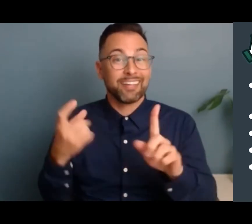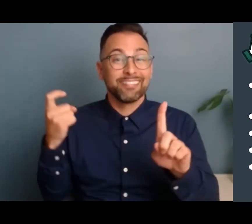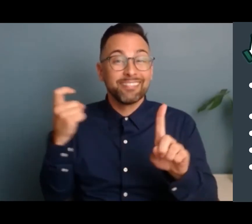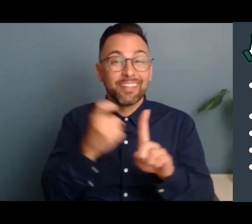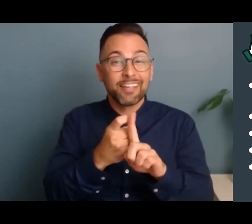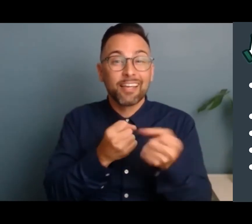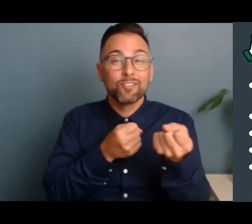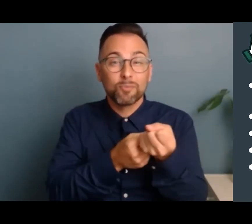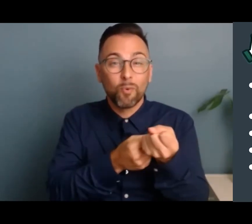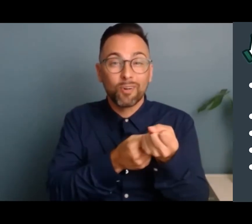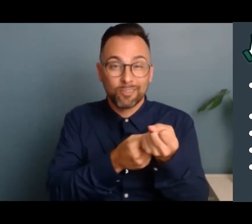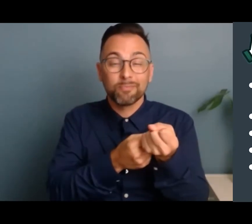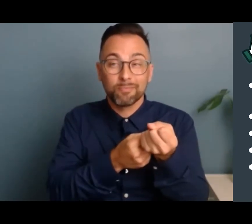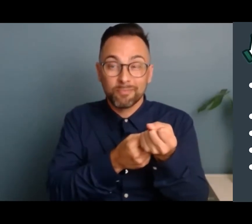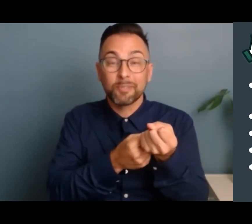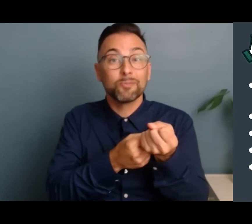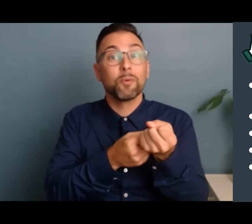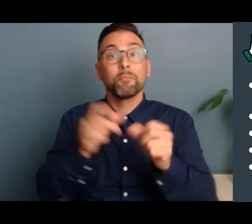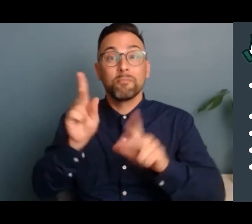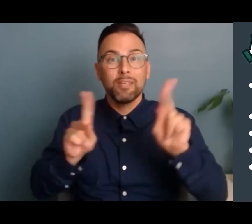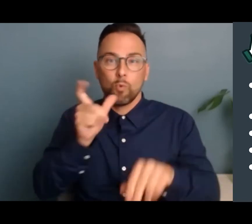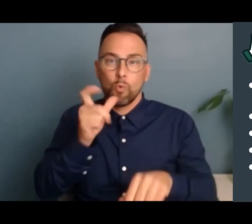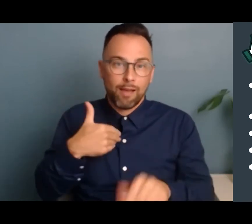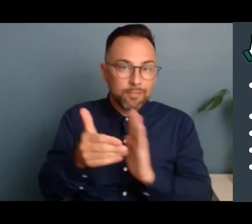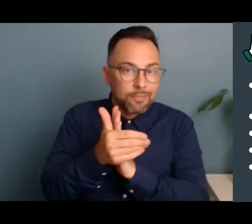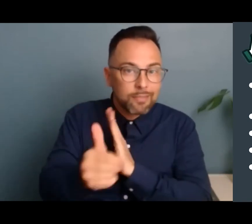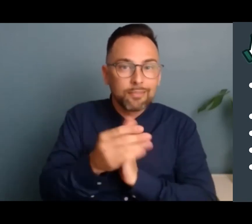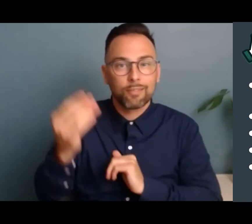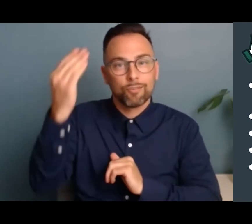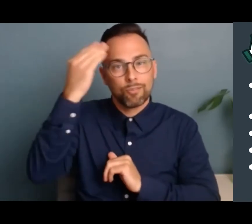Also provide support and professional development. Those who have skills and knowledge